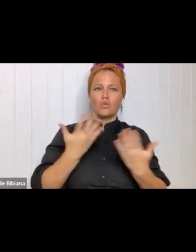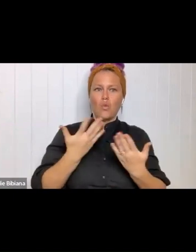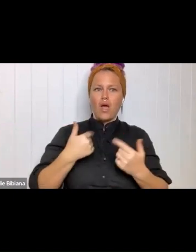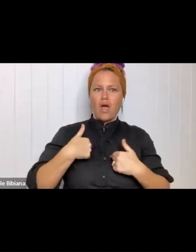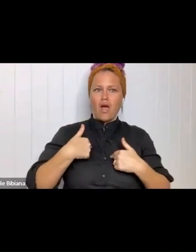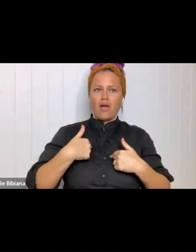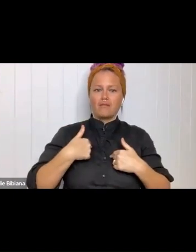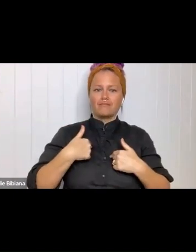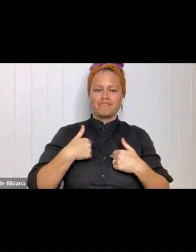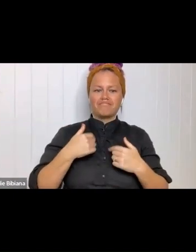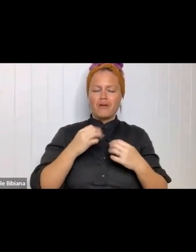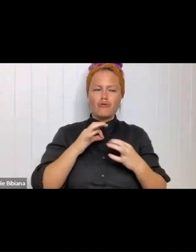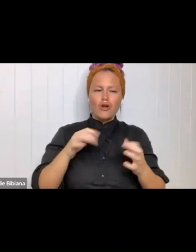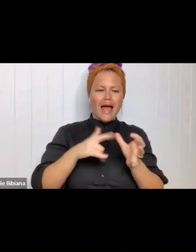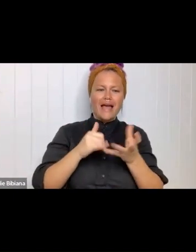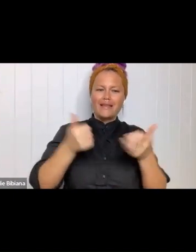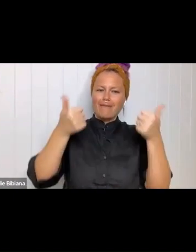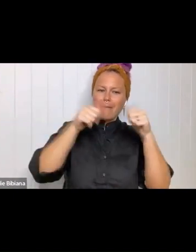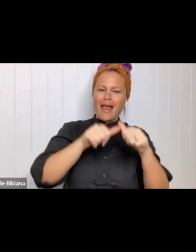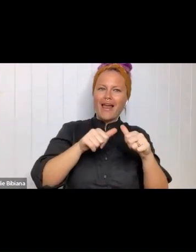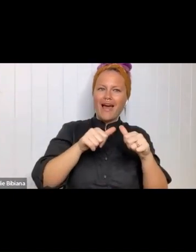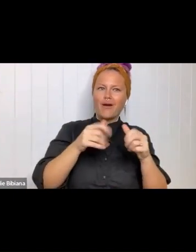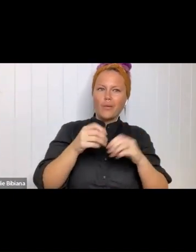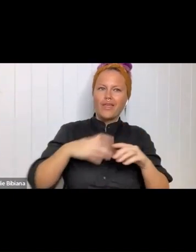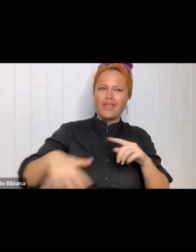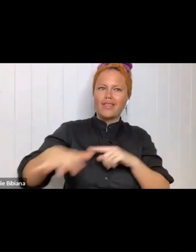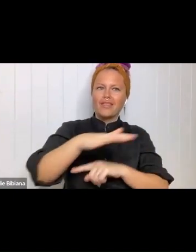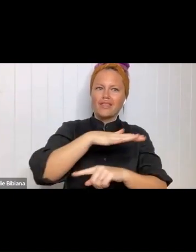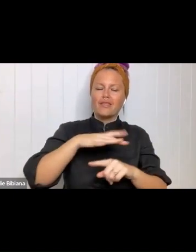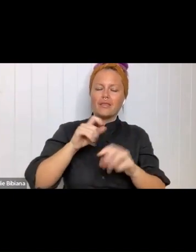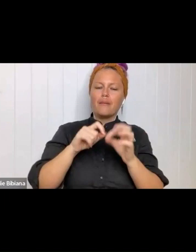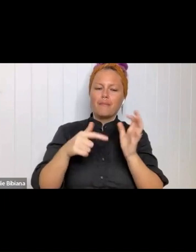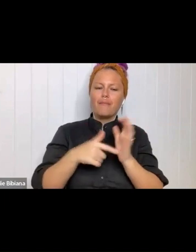familiar with, and, but have been made to feel very welcome